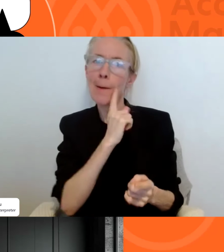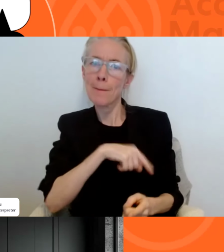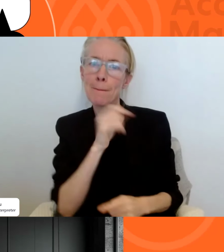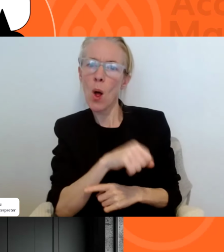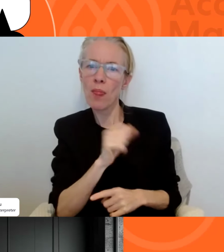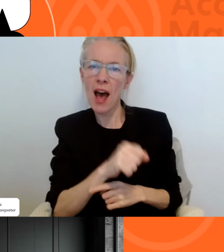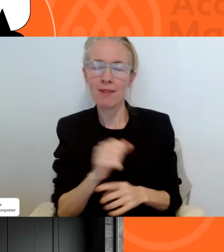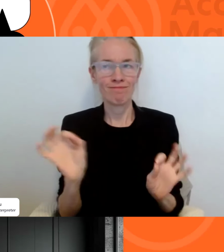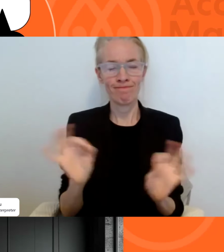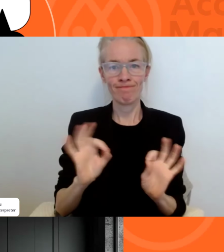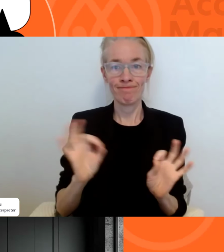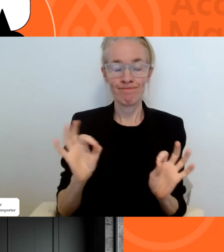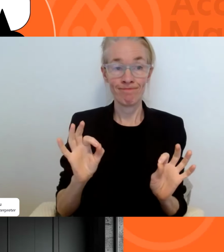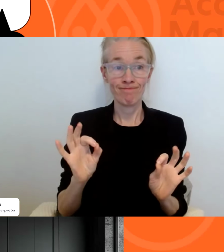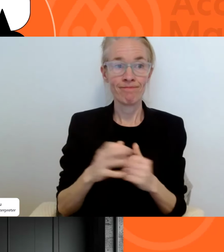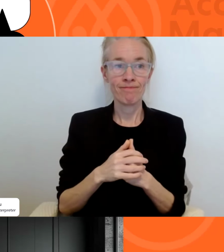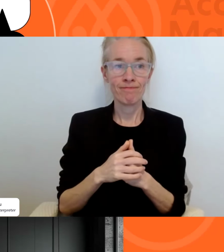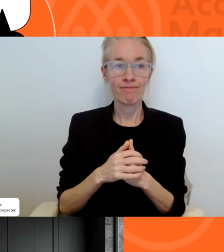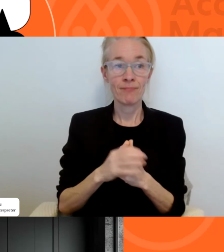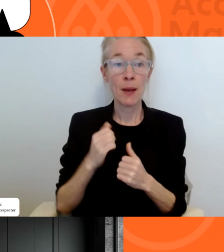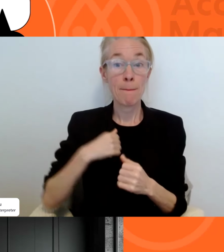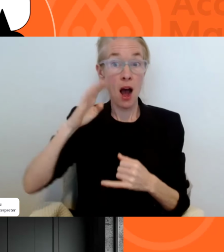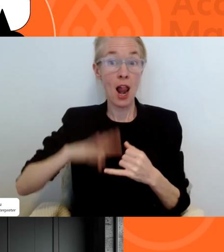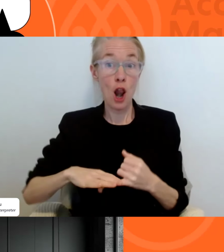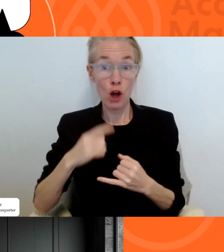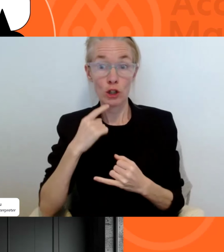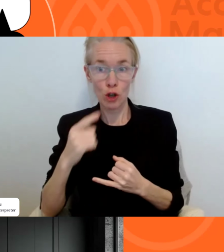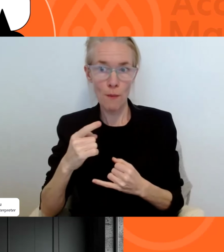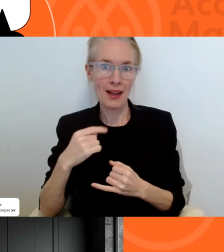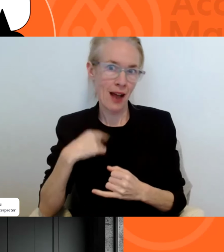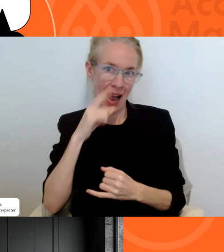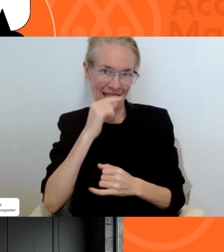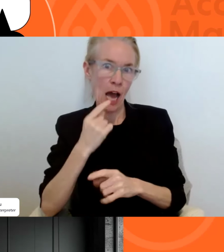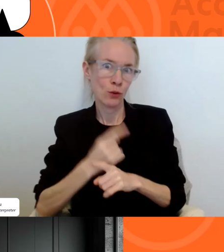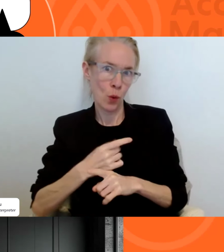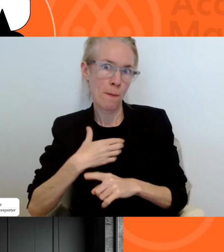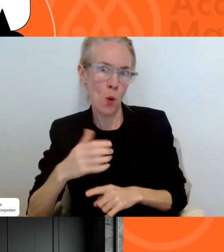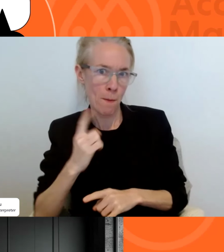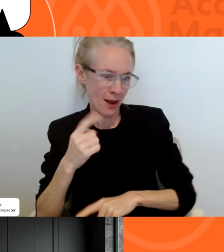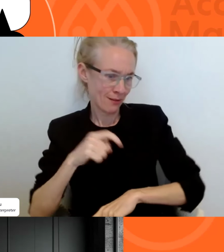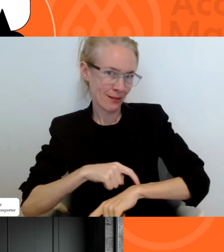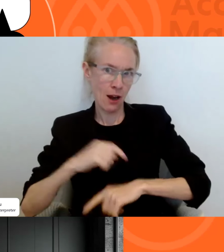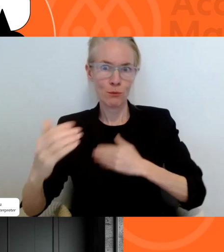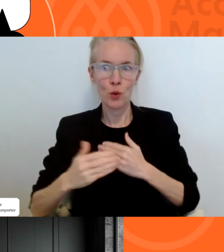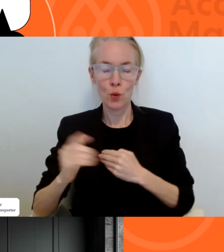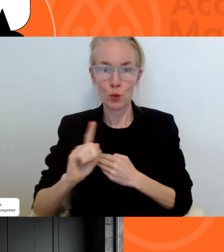could go on forever, but to finalise, my thoughts are that accessibility,